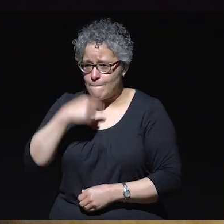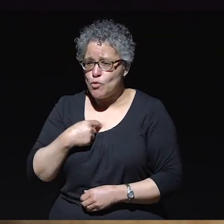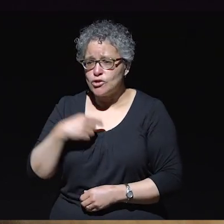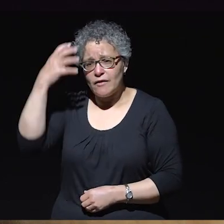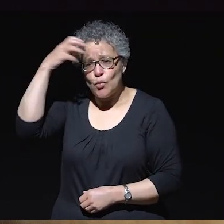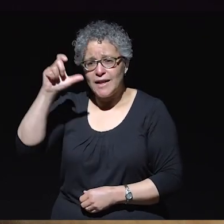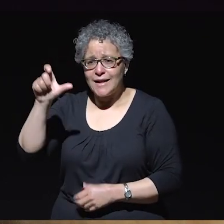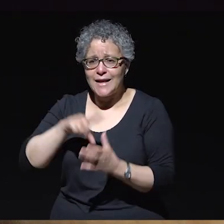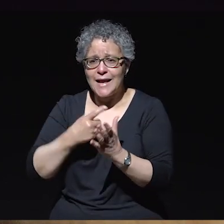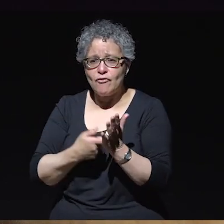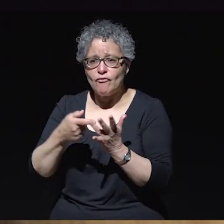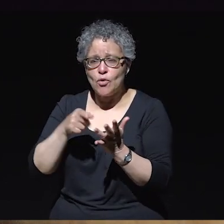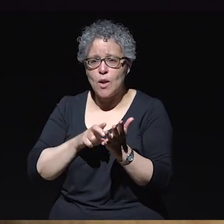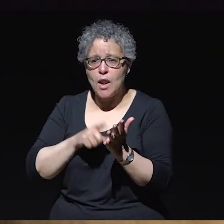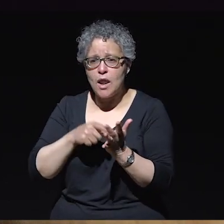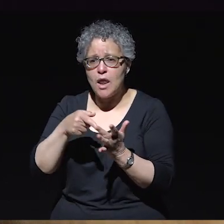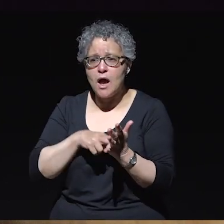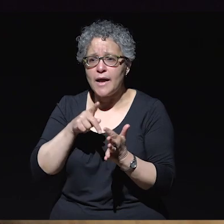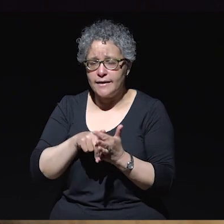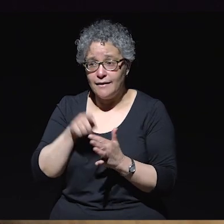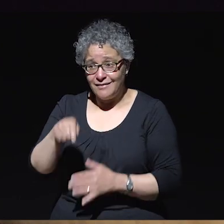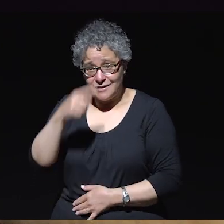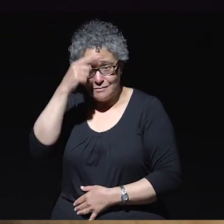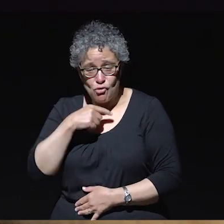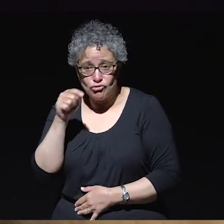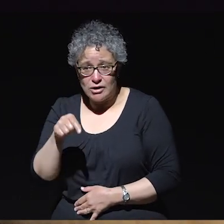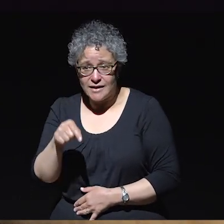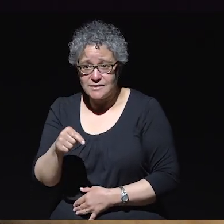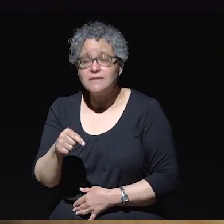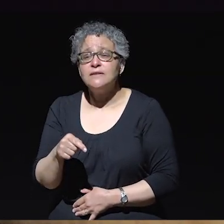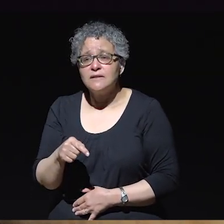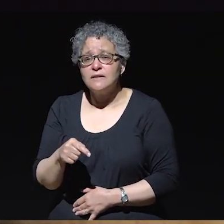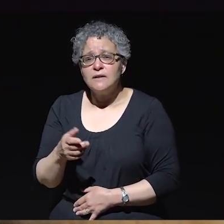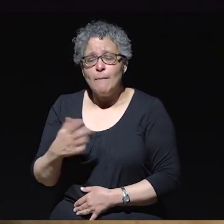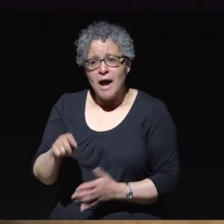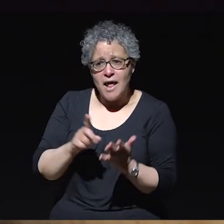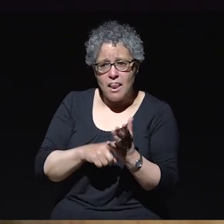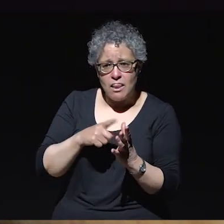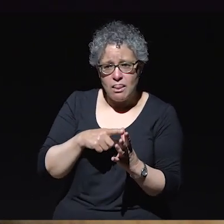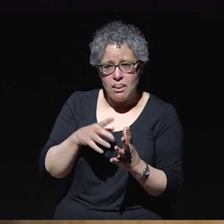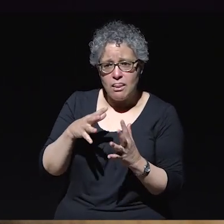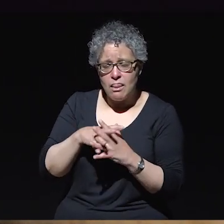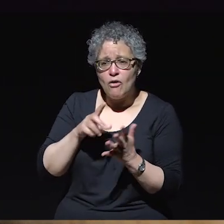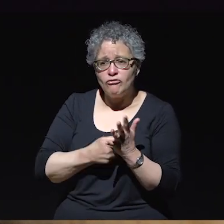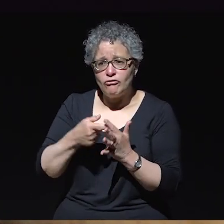And, indeed, the portrait of Queen Caroline by Lawrence was very much a response to Gainsborough's portrait,